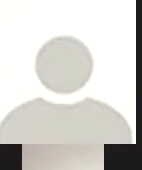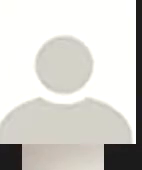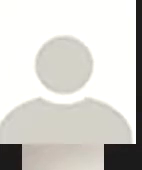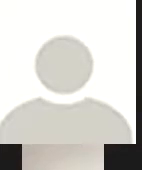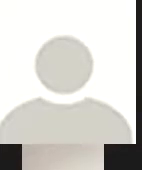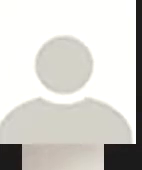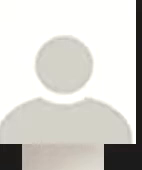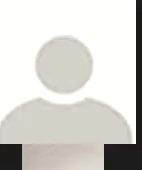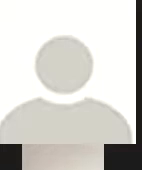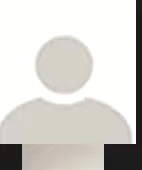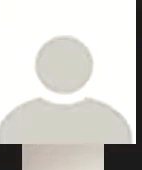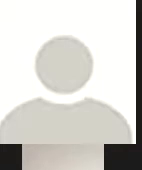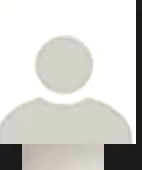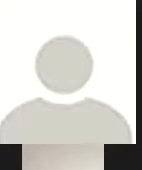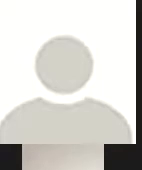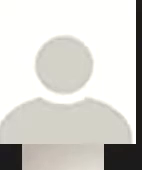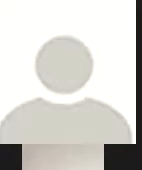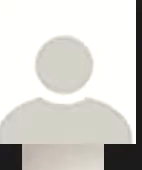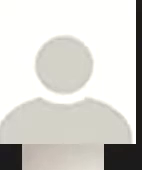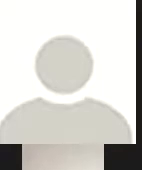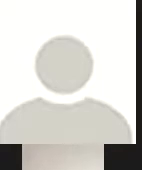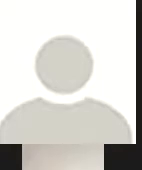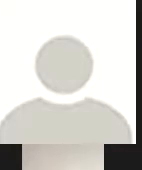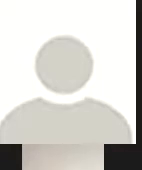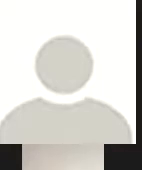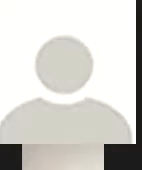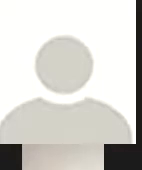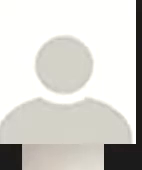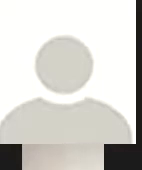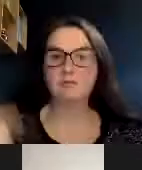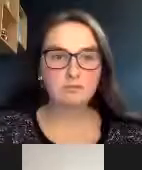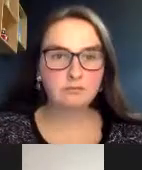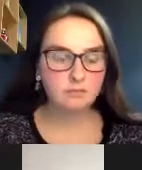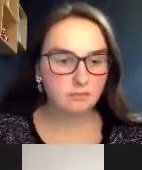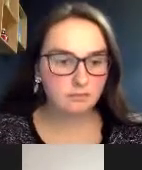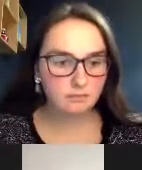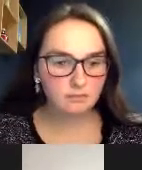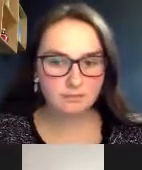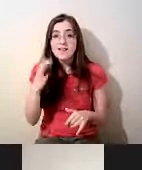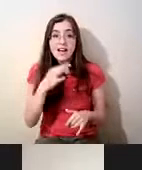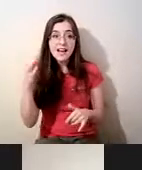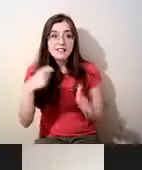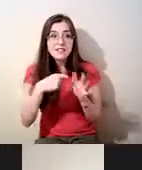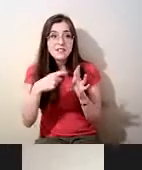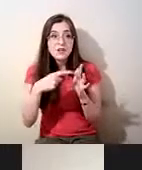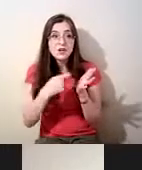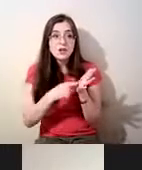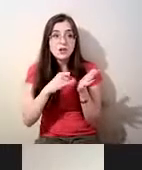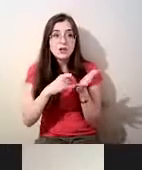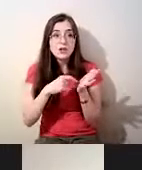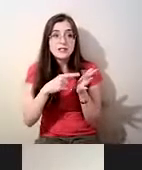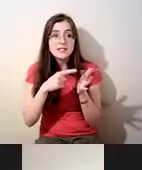are several hands that's been raising up um maybe shall i invite kirsty to share with us thank you